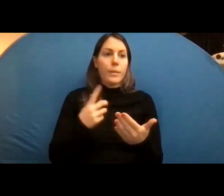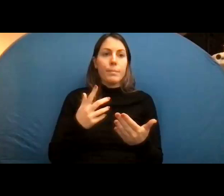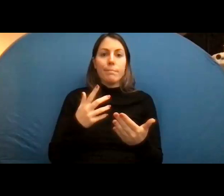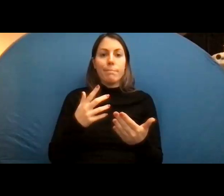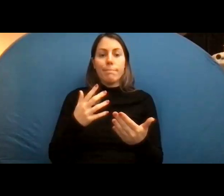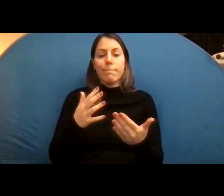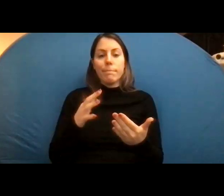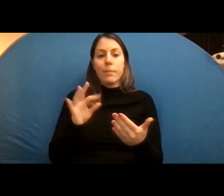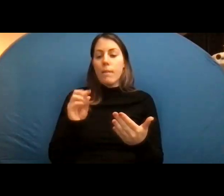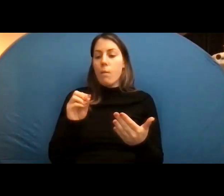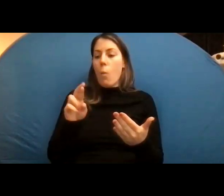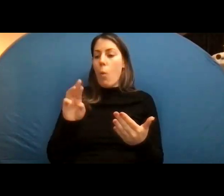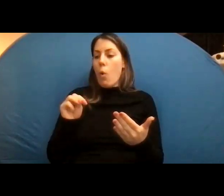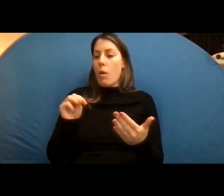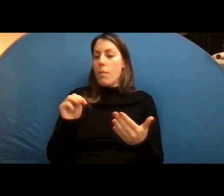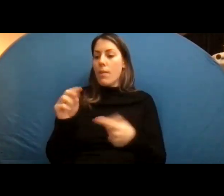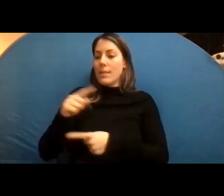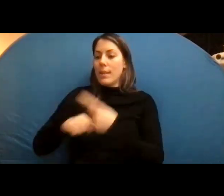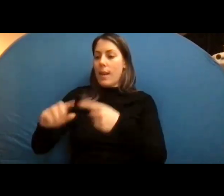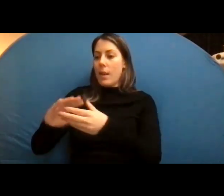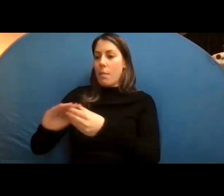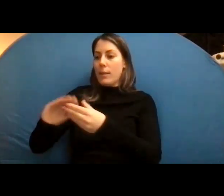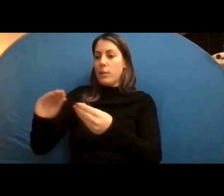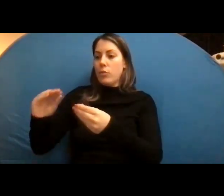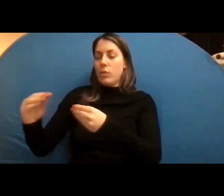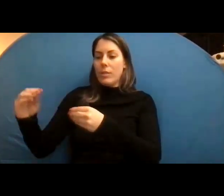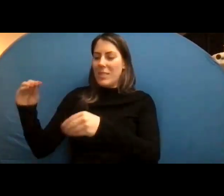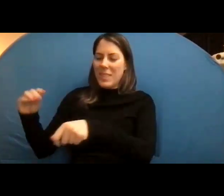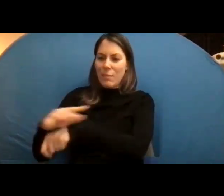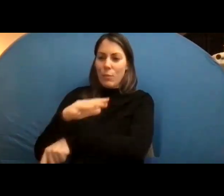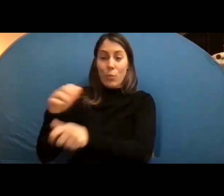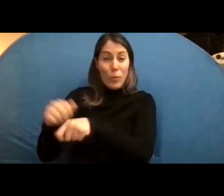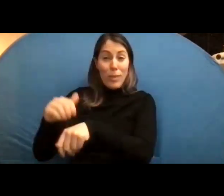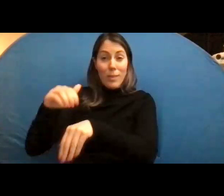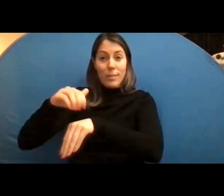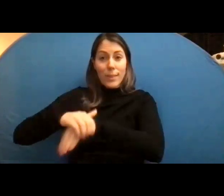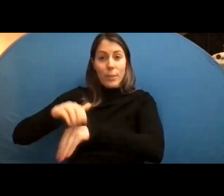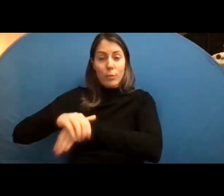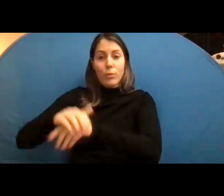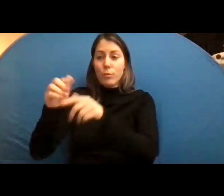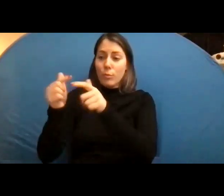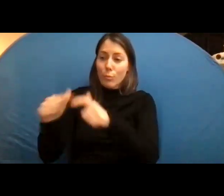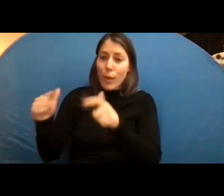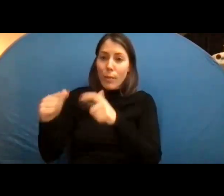signed message. Sometimes there is a form of signed message that